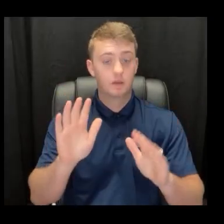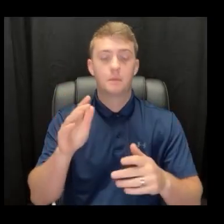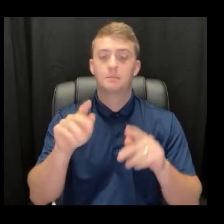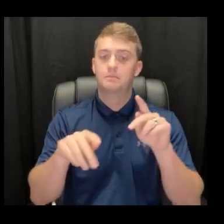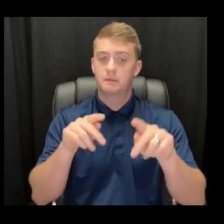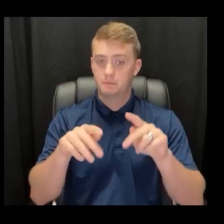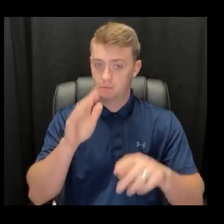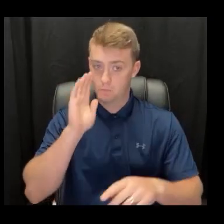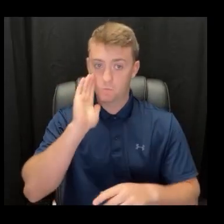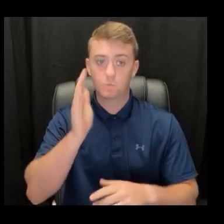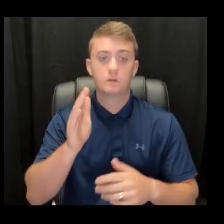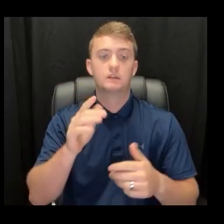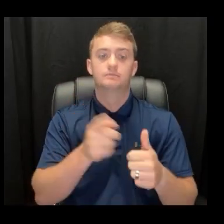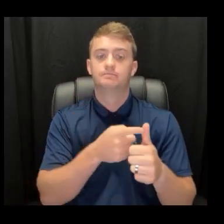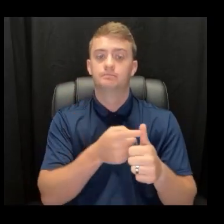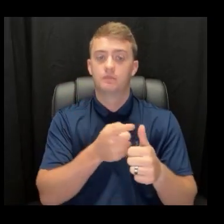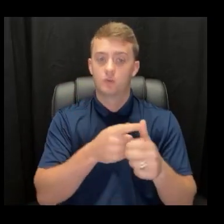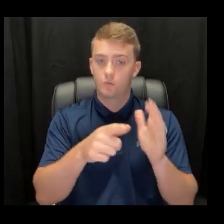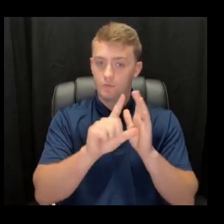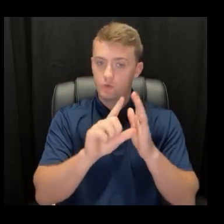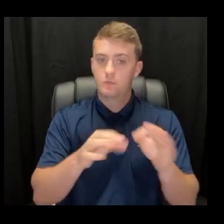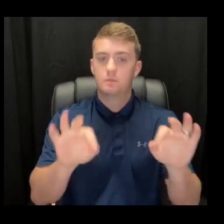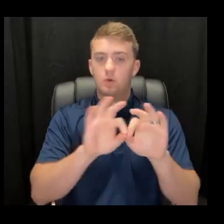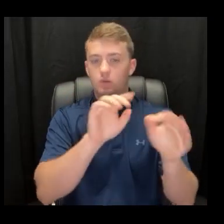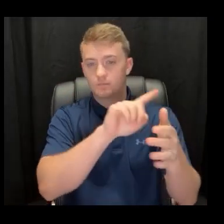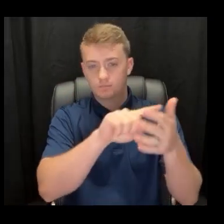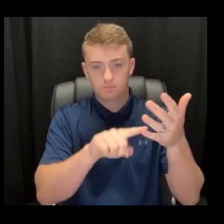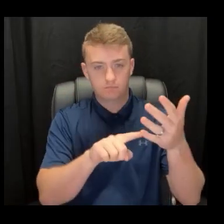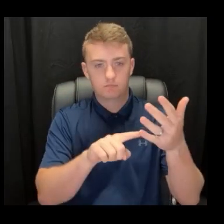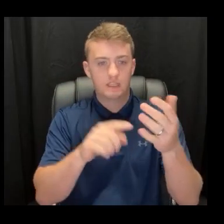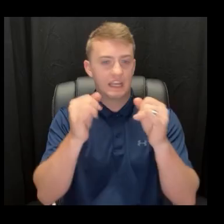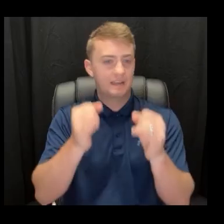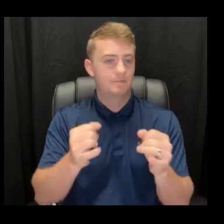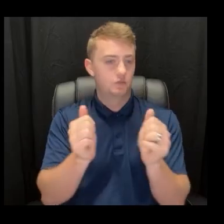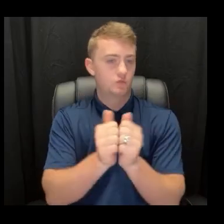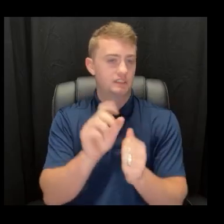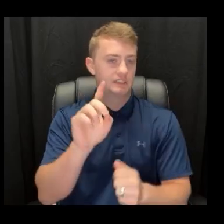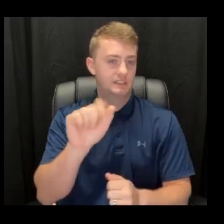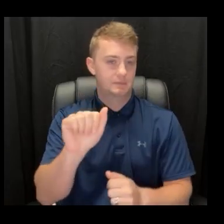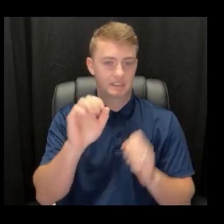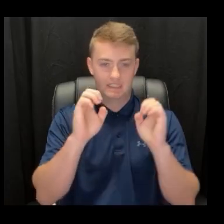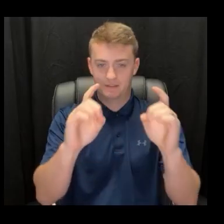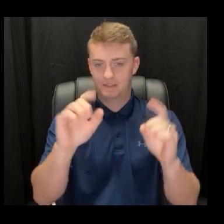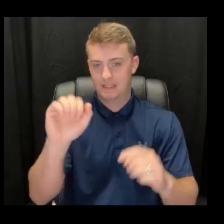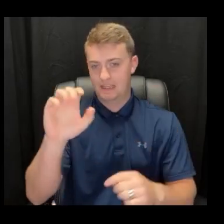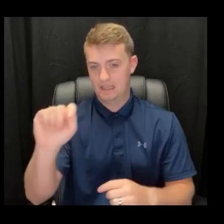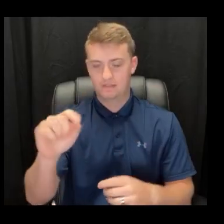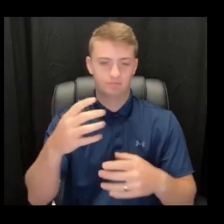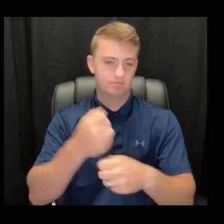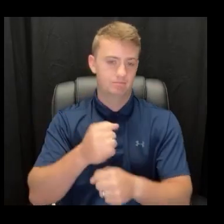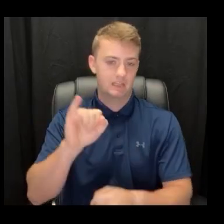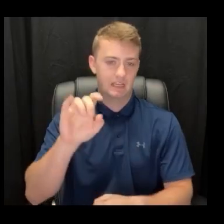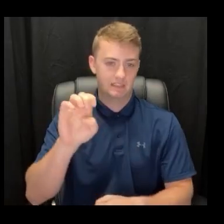will review key components of the Individuals with Disabilities Act or IDA as they relate to